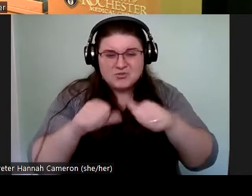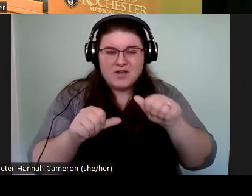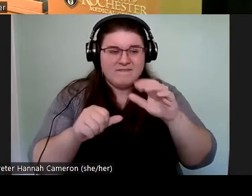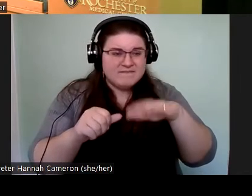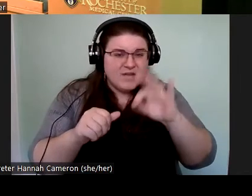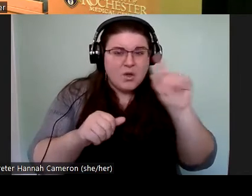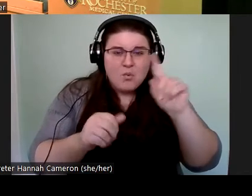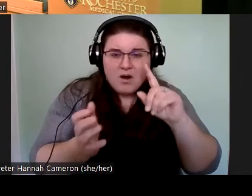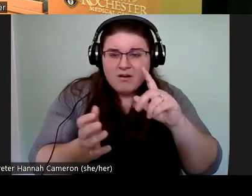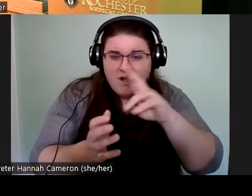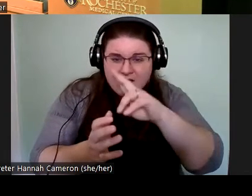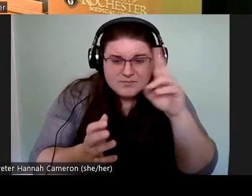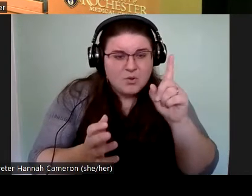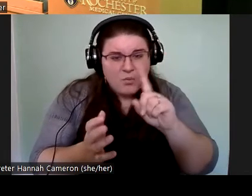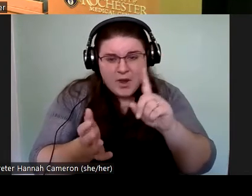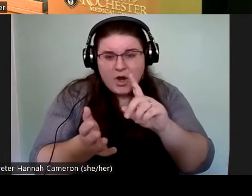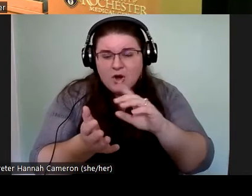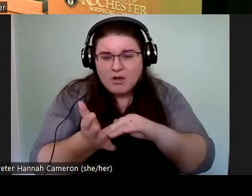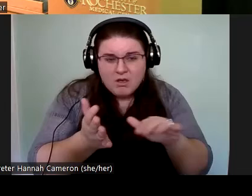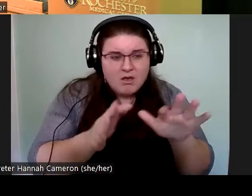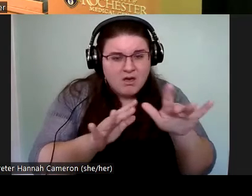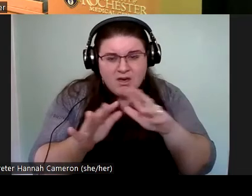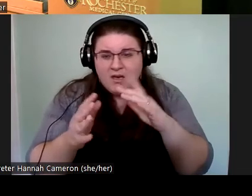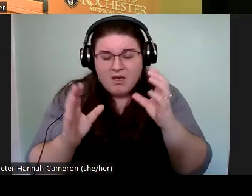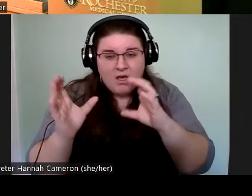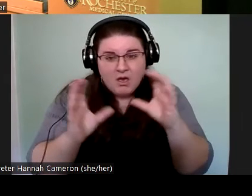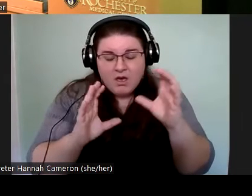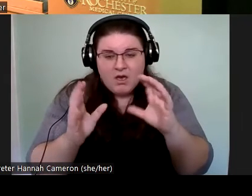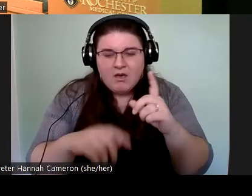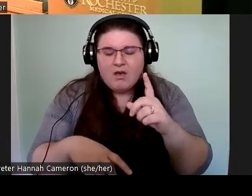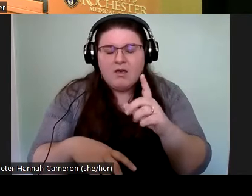just never given that information and they're like well I don't know what else to do um judge Hopper